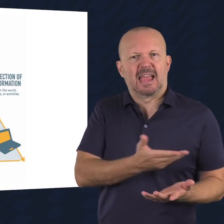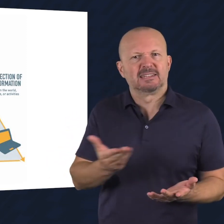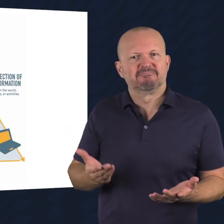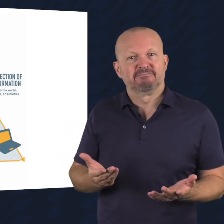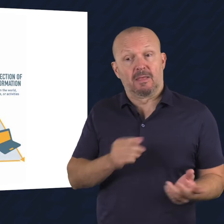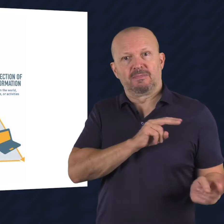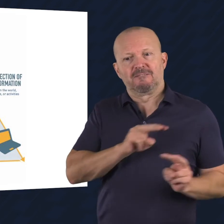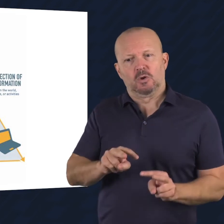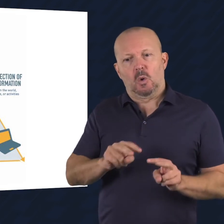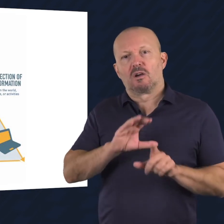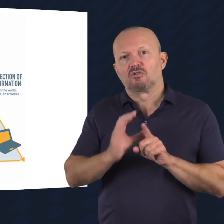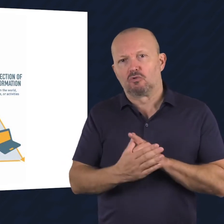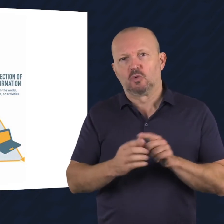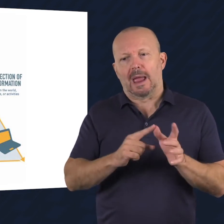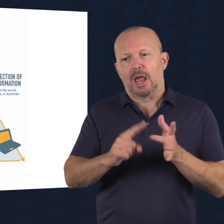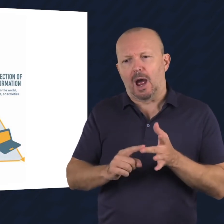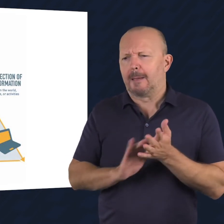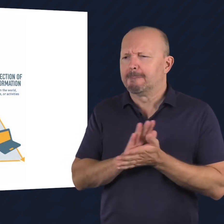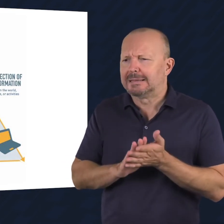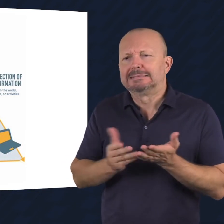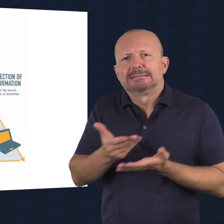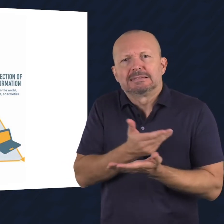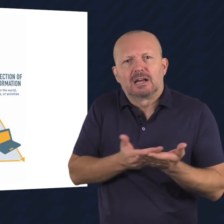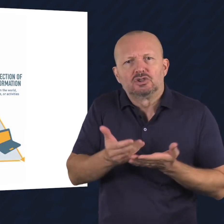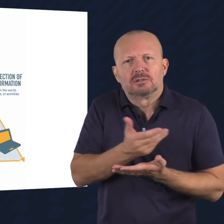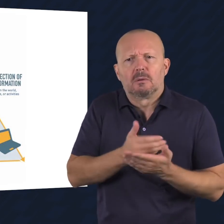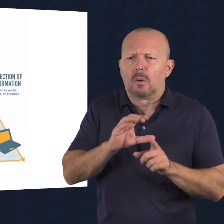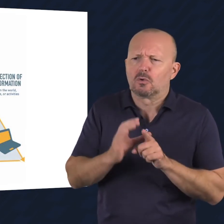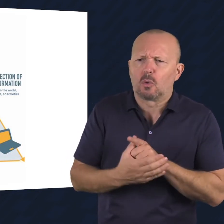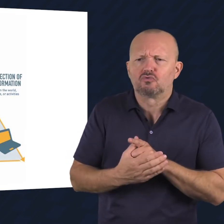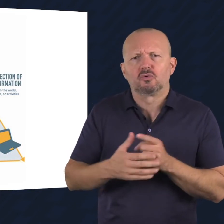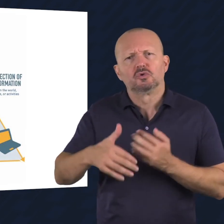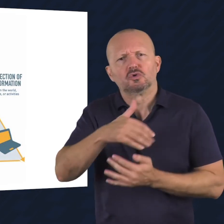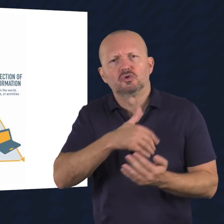To be more precise, cultural AI was considered simply discussions around the social,